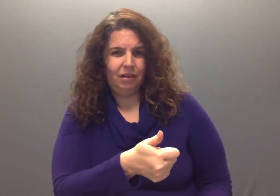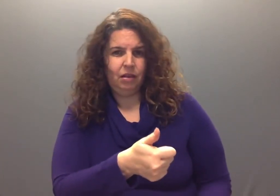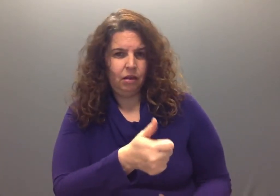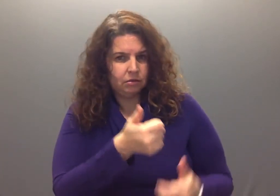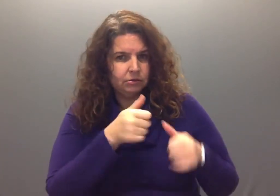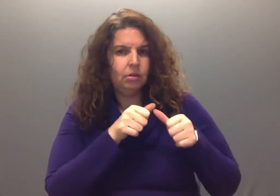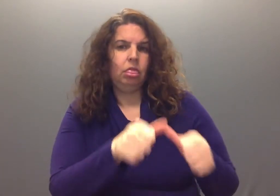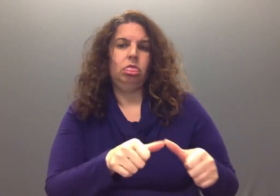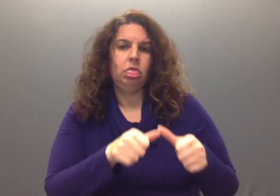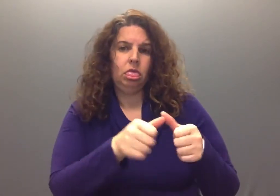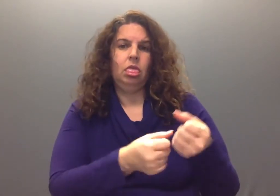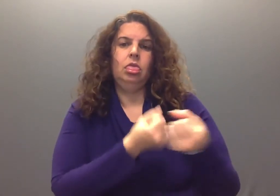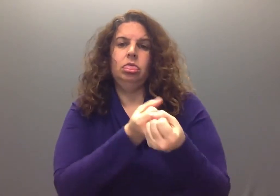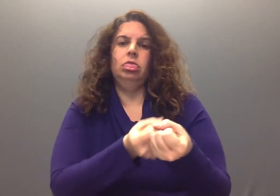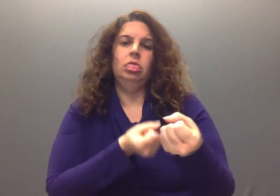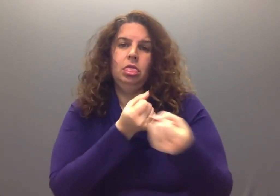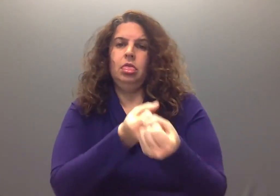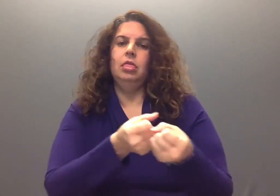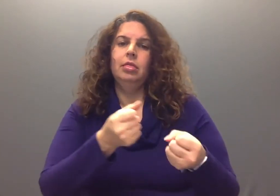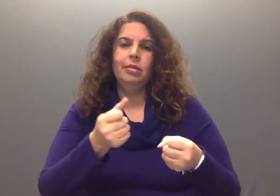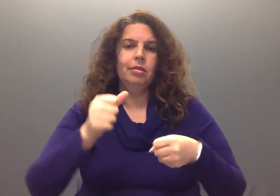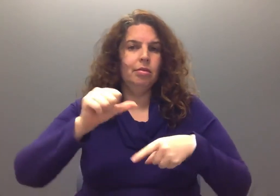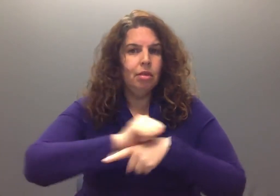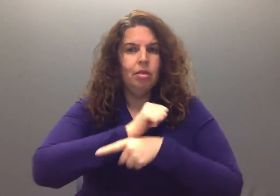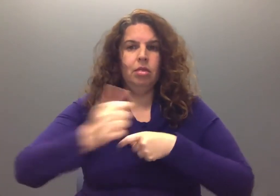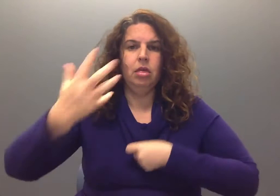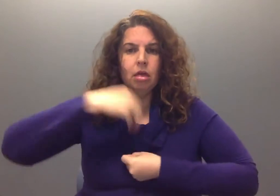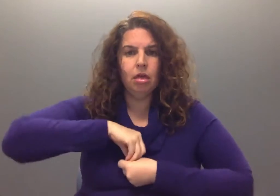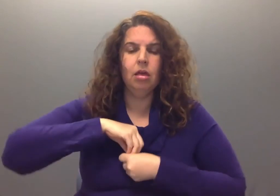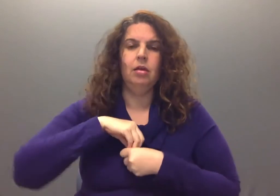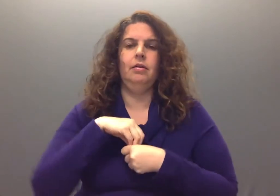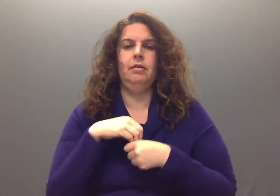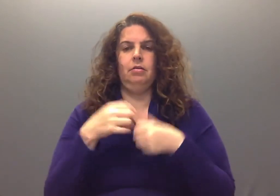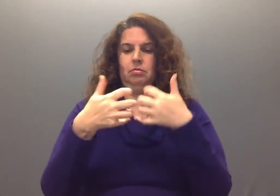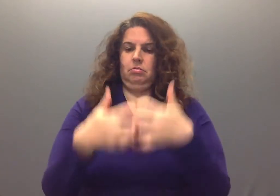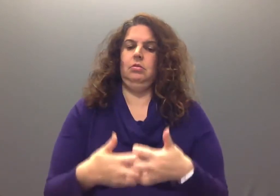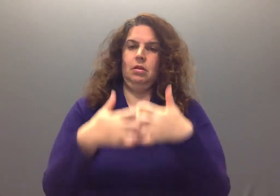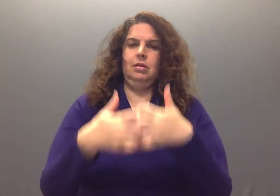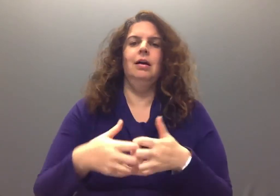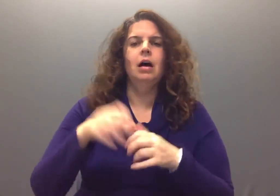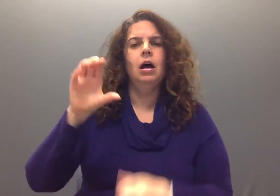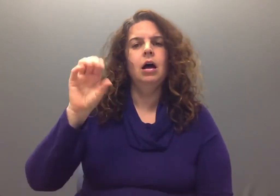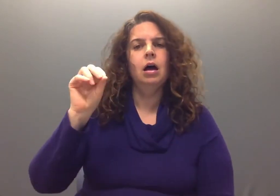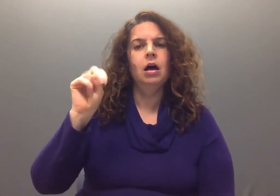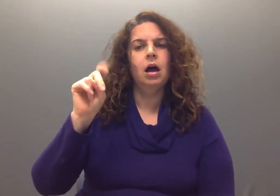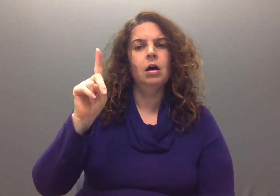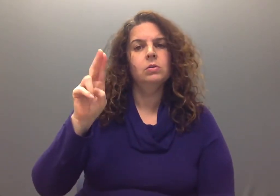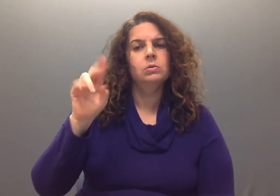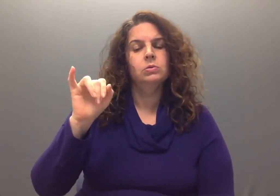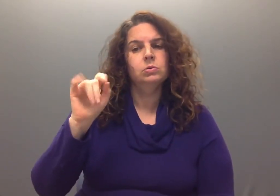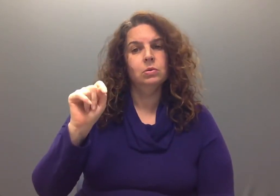they are promoting the conduit model,